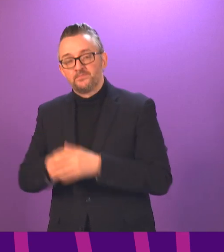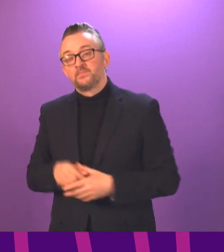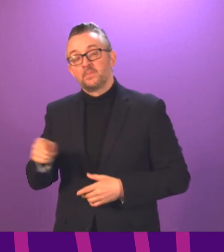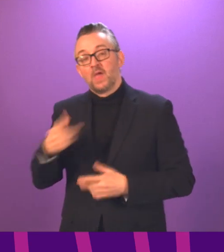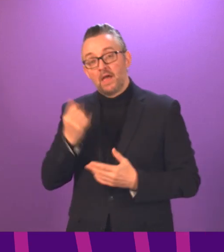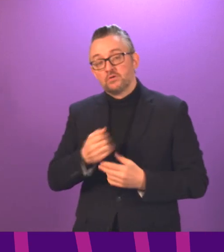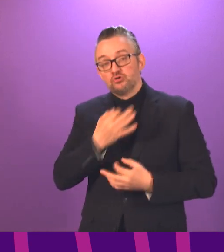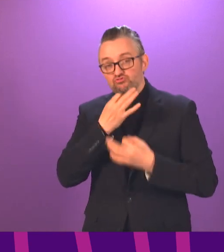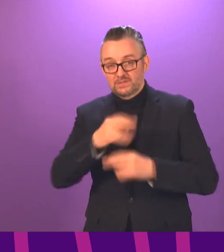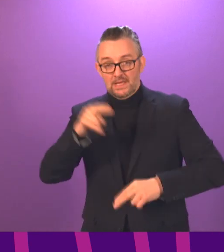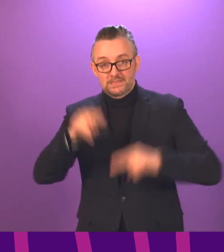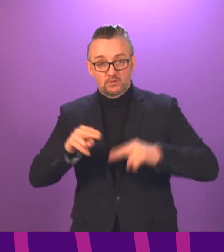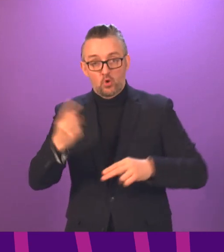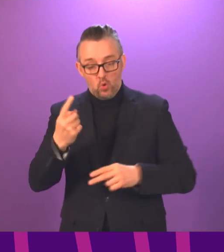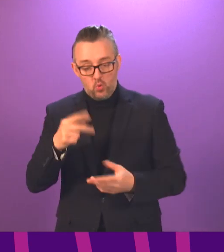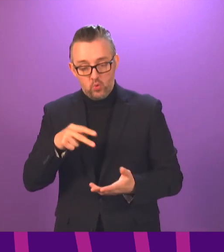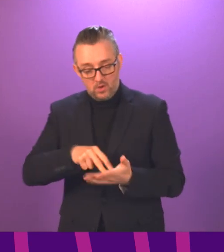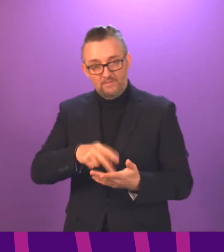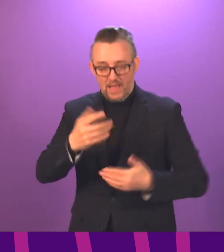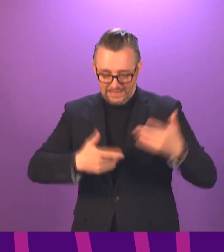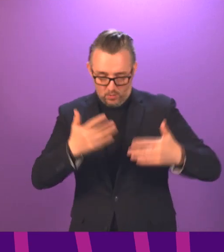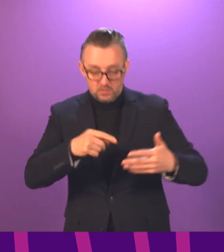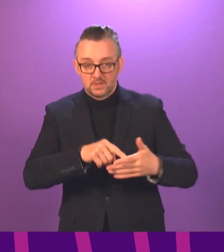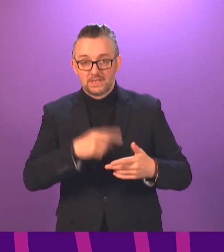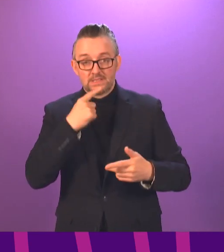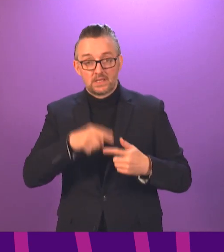approach for returning officers to follow and confirmed that the power under the Scottish